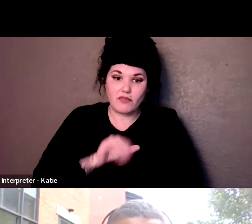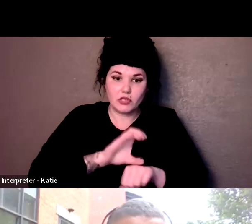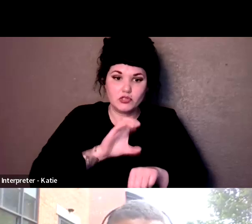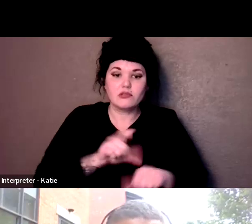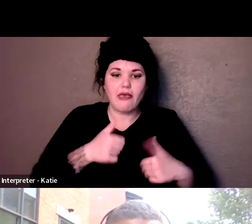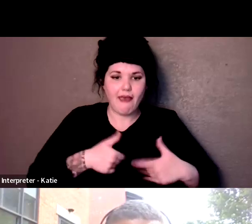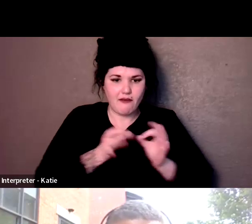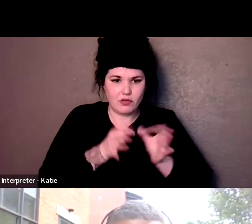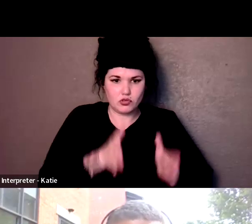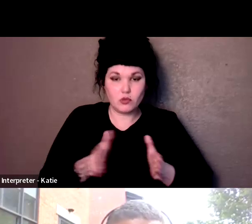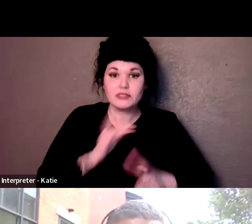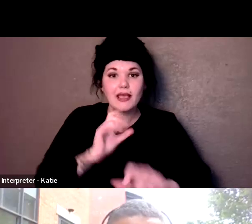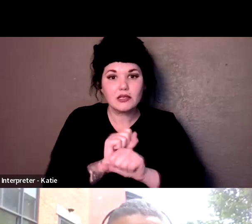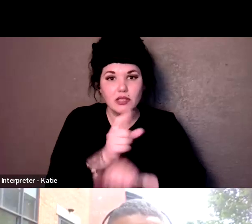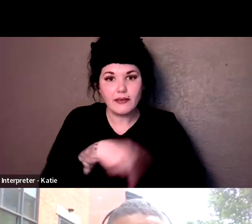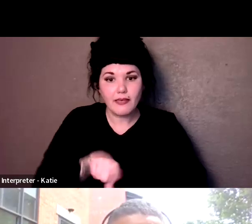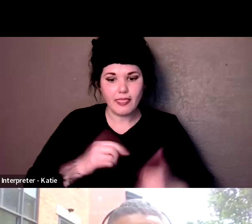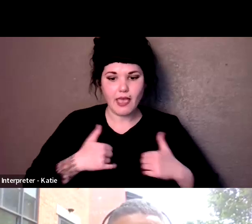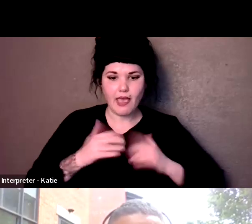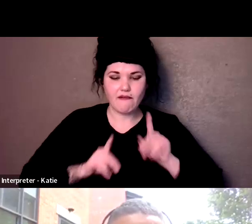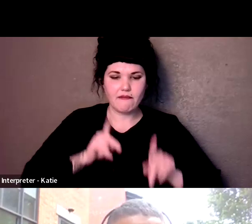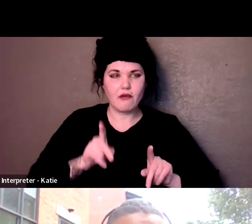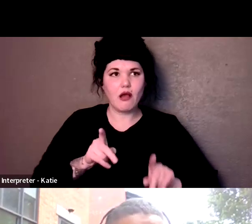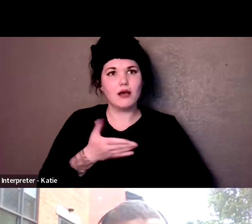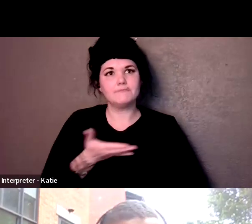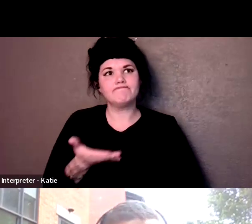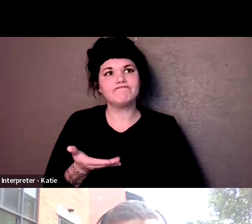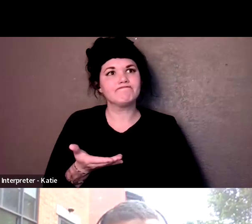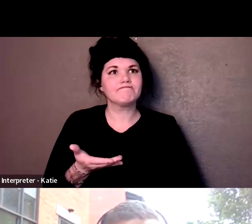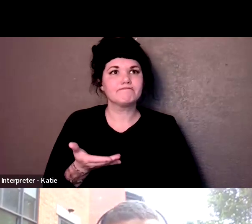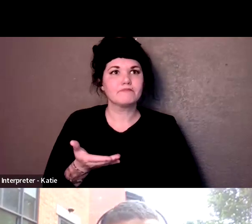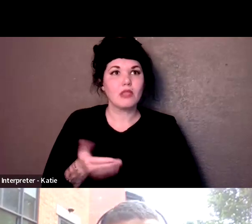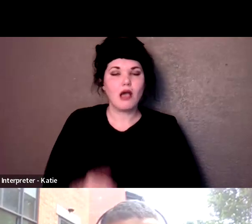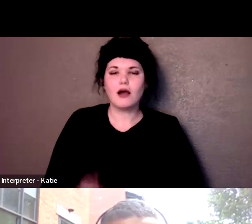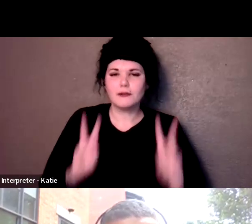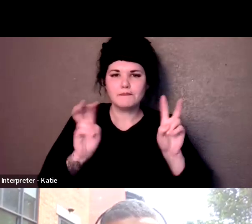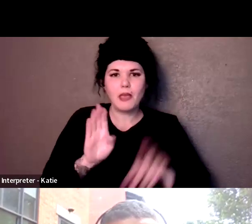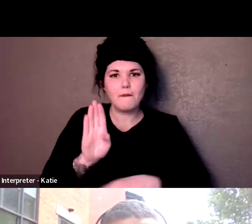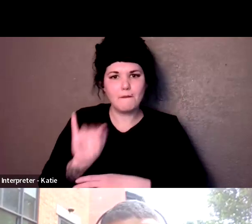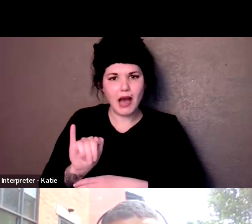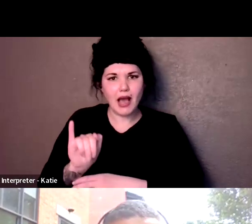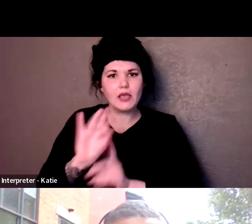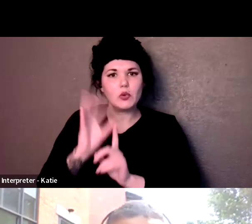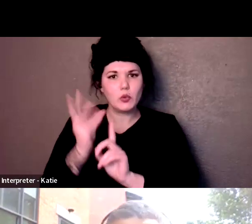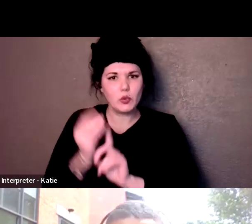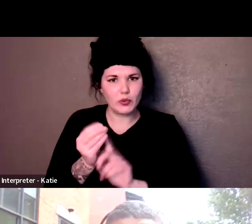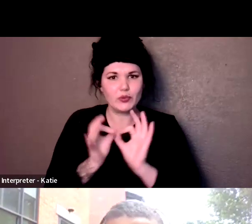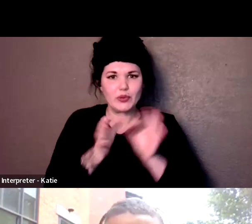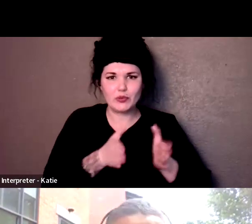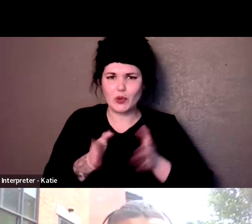have folks who are bicultural interpreters, which is particularly rare. So, I'd be glad to